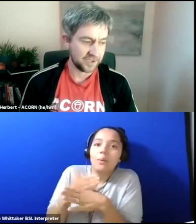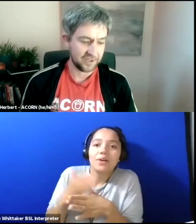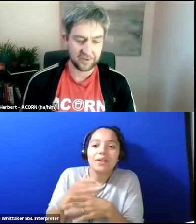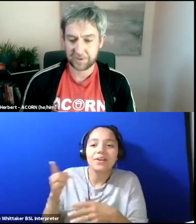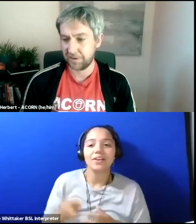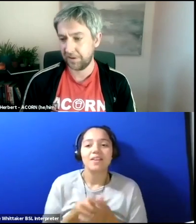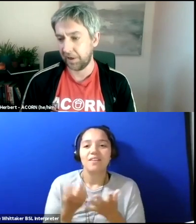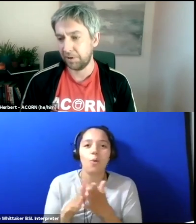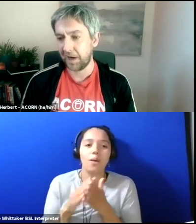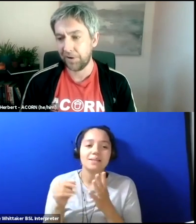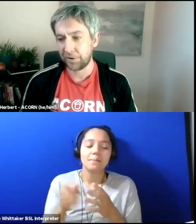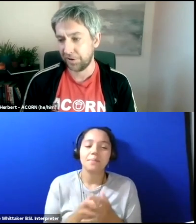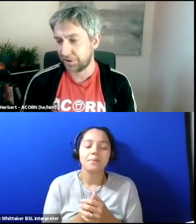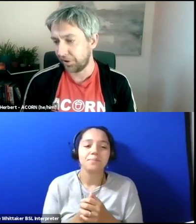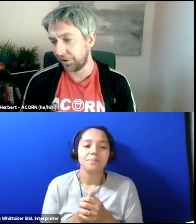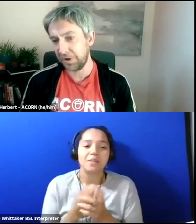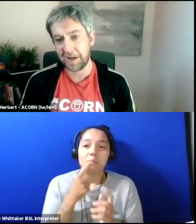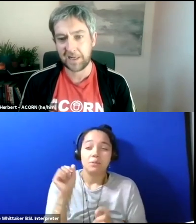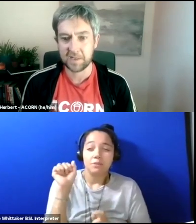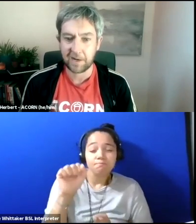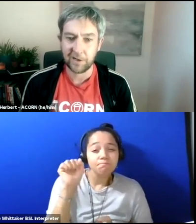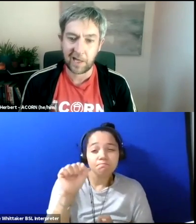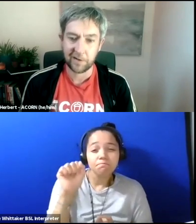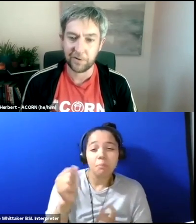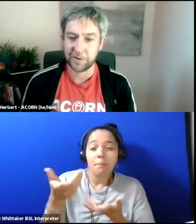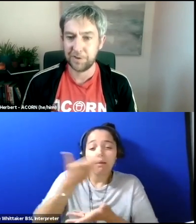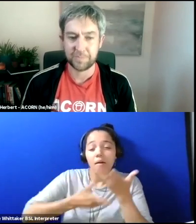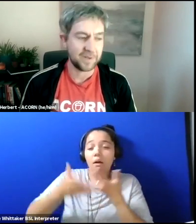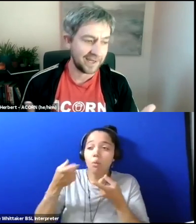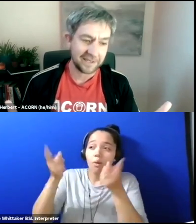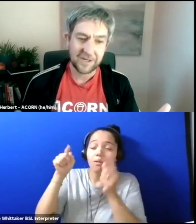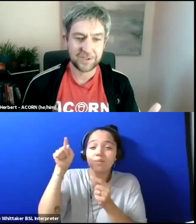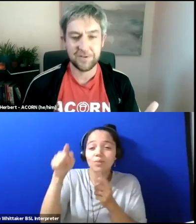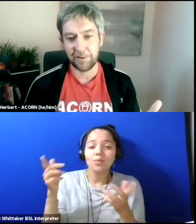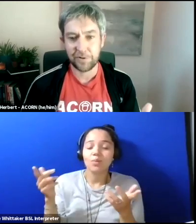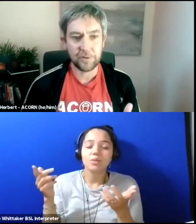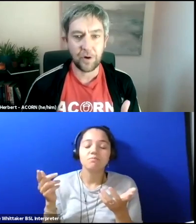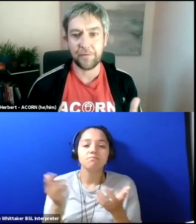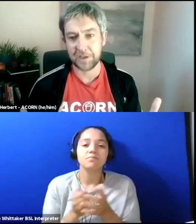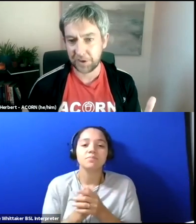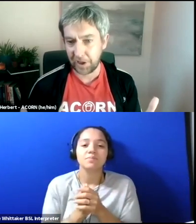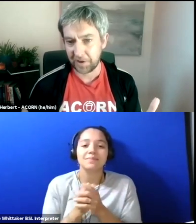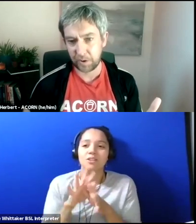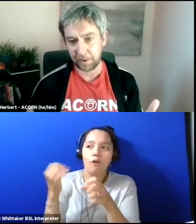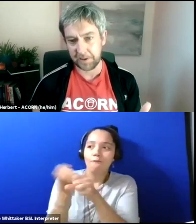So for instance, you know, we might knock on your door. You might tell us about your landlord who's not fixing your house properly.